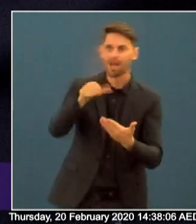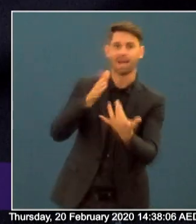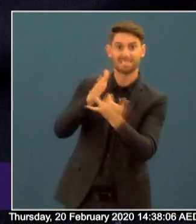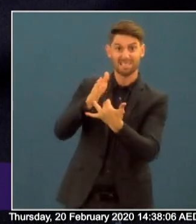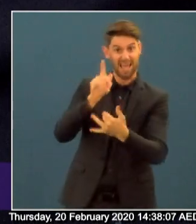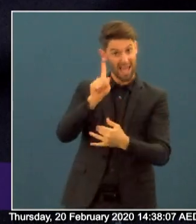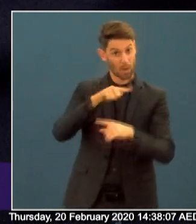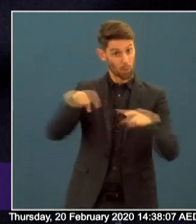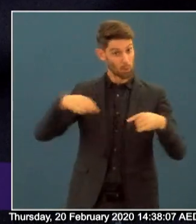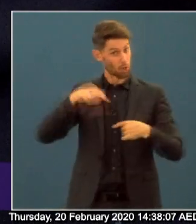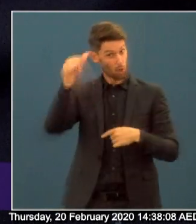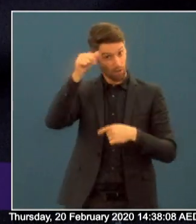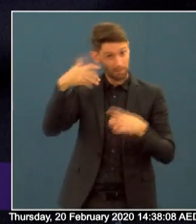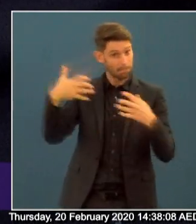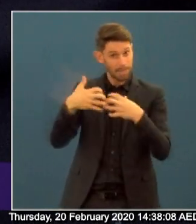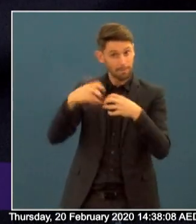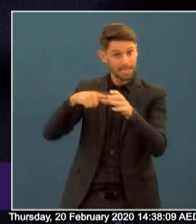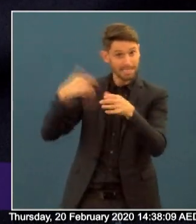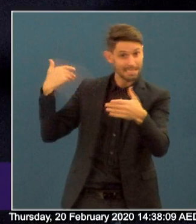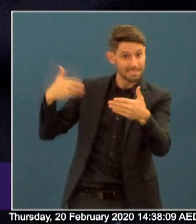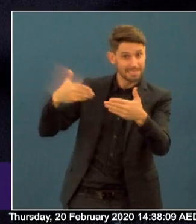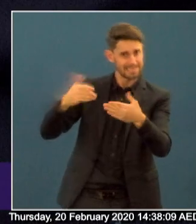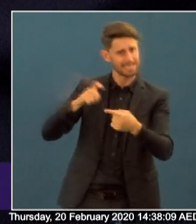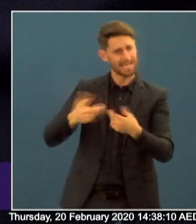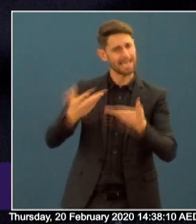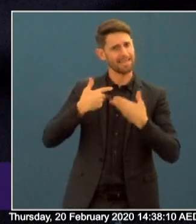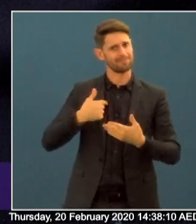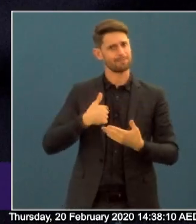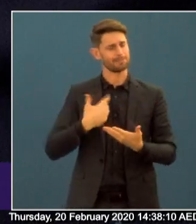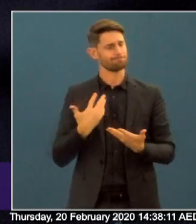But I do feel optimistic. I'm an eternal optimist.